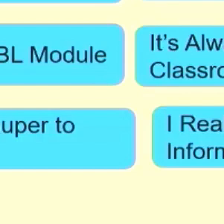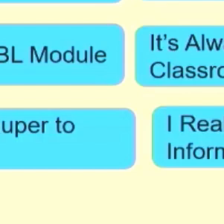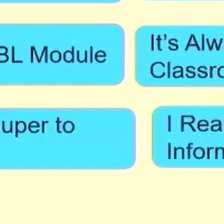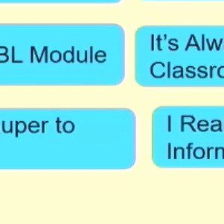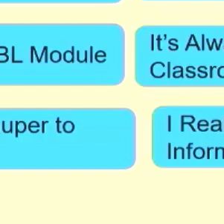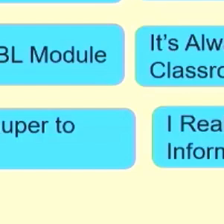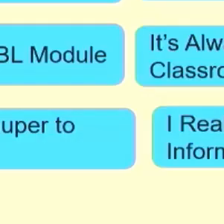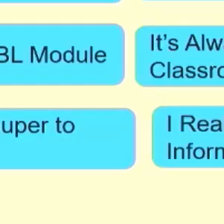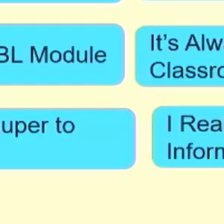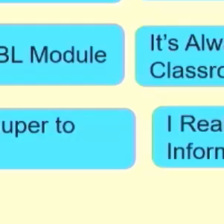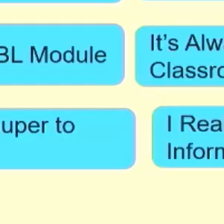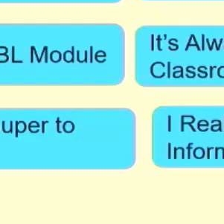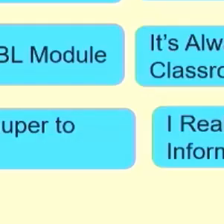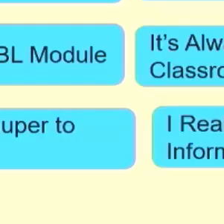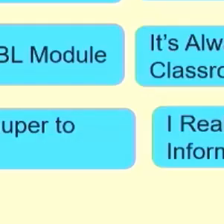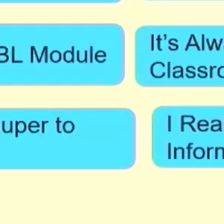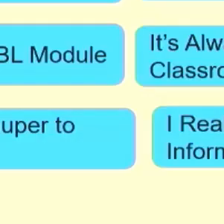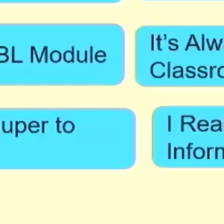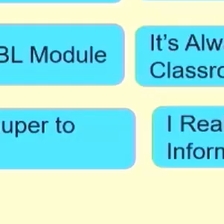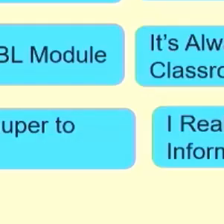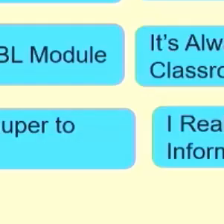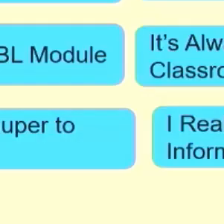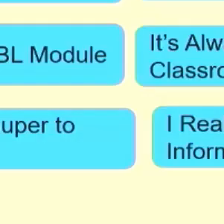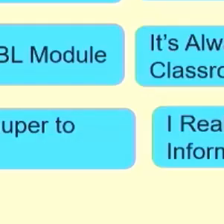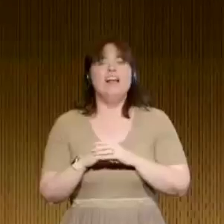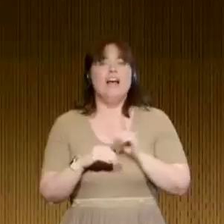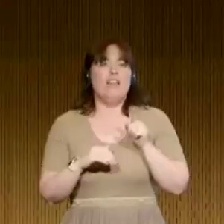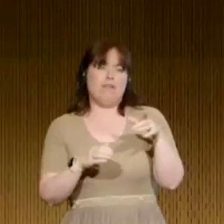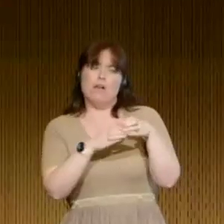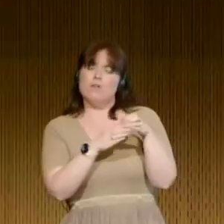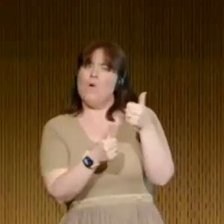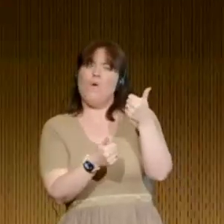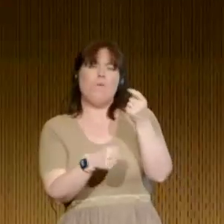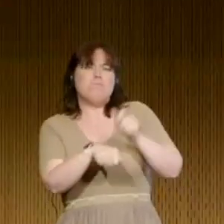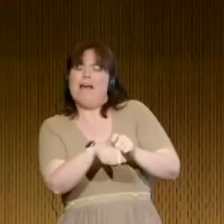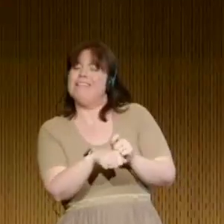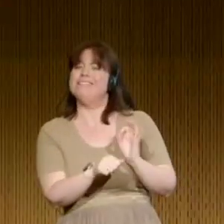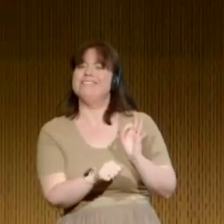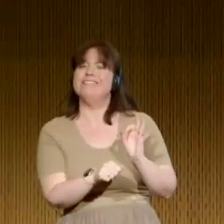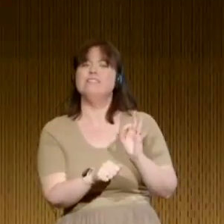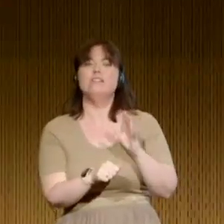being in the classroom. Module was one of my favourite’s like the students do really enjoy